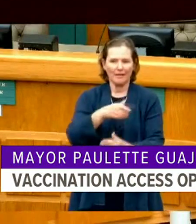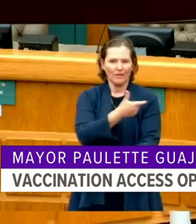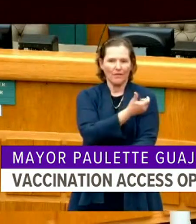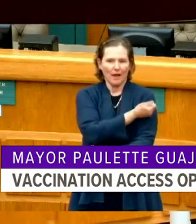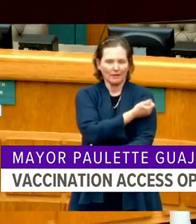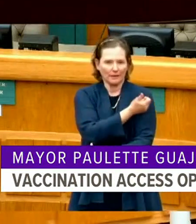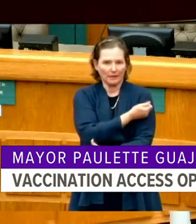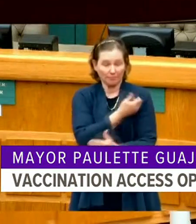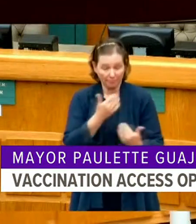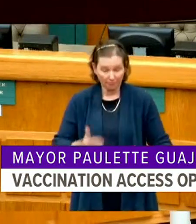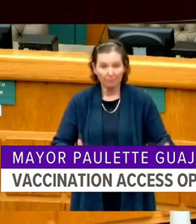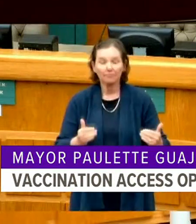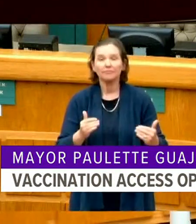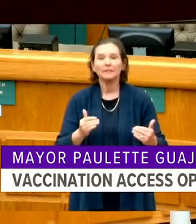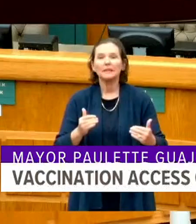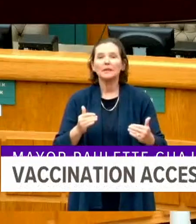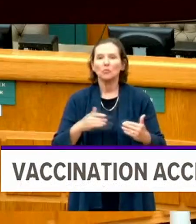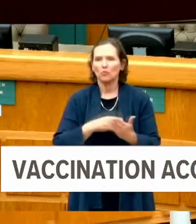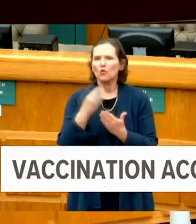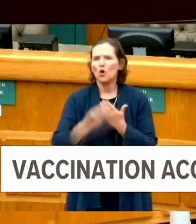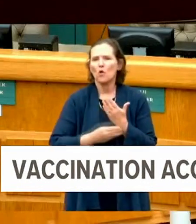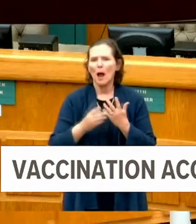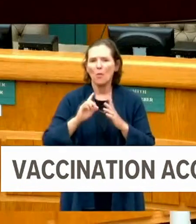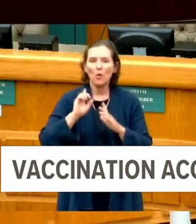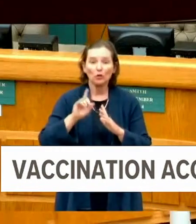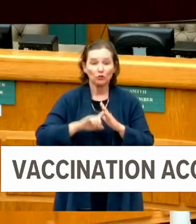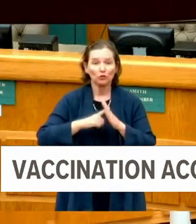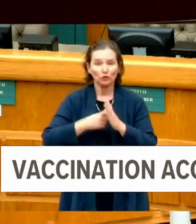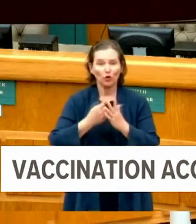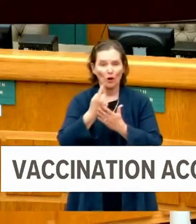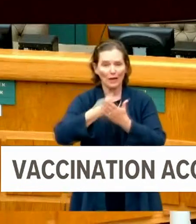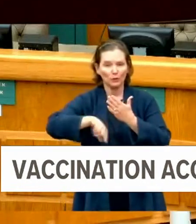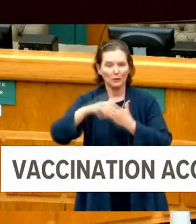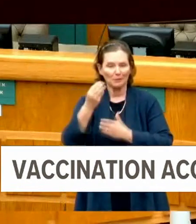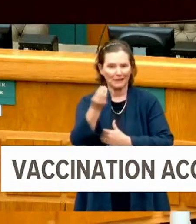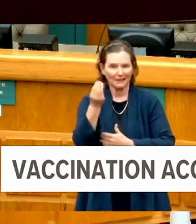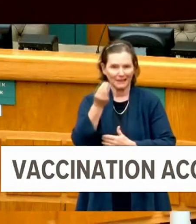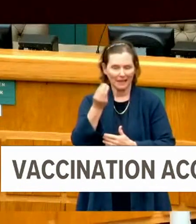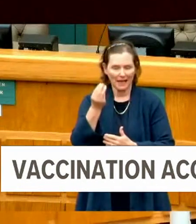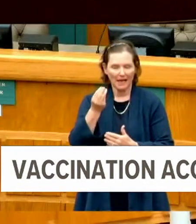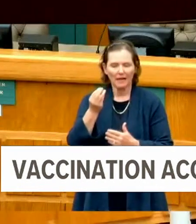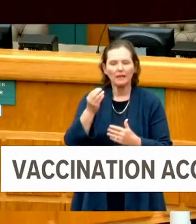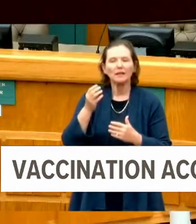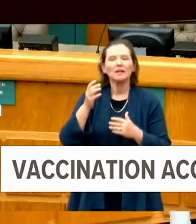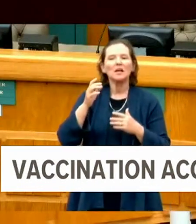starting Monday March the starting Monday March the twenty starting Monday March the twenty ninth starting Monday March the twenty ninth everyone starting Monday March the twenty ninth everyone ages starting Monday March the twenty ninth everyone ages 16 twenty ninth everyone ages 16 twenty ninth everyone ages 16 and twenty ninth everyone ages 16 and older twenty ninth everyone ages 16 and older will twenty ninth everyone ages 16 and older will be twenty ninth everyone ages 16 and older will be eligible twenty ninth everyone ages 16 and older will be eligible for and older will be eligible for